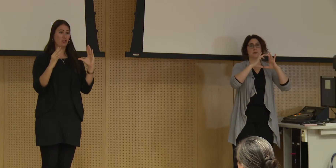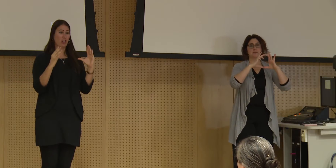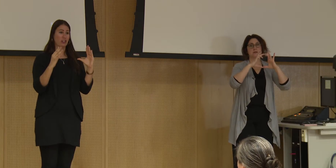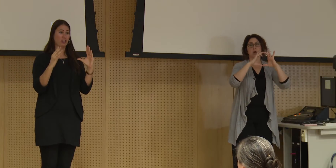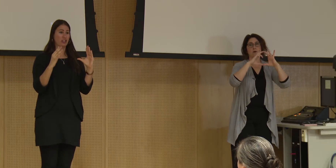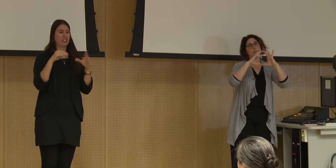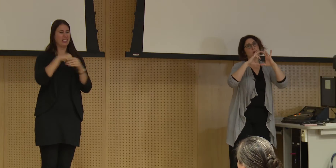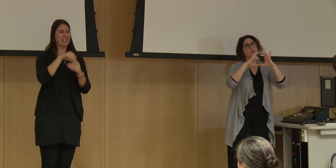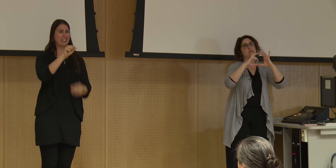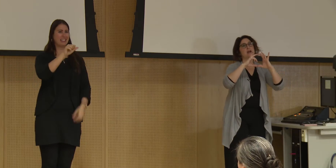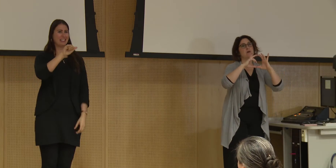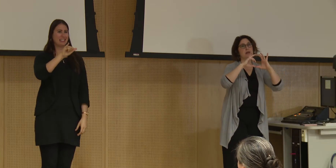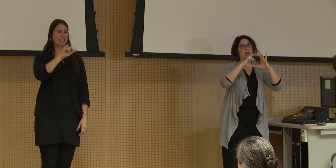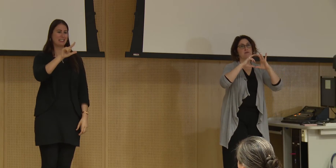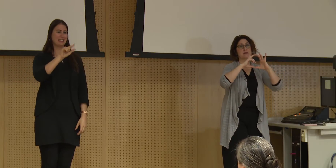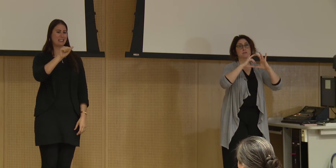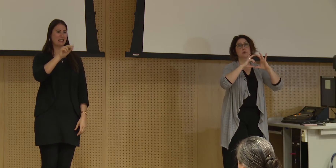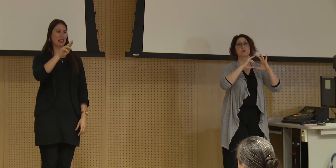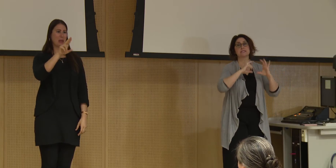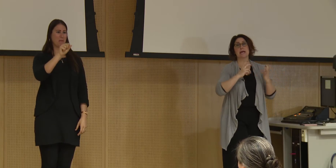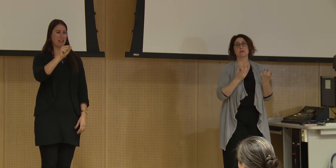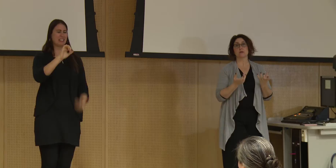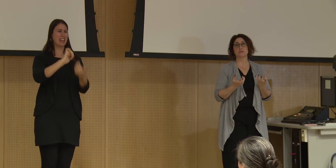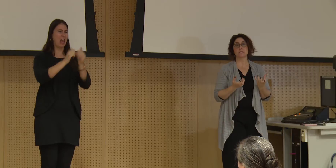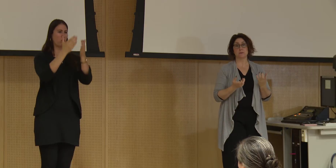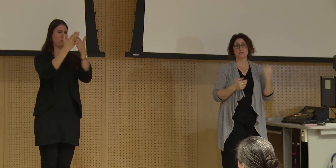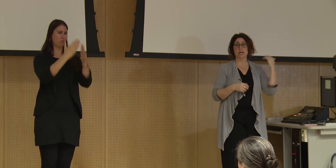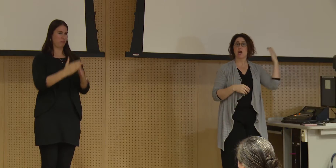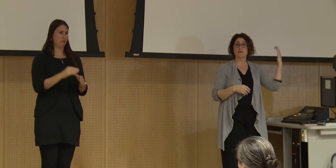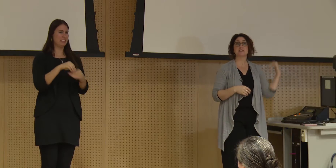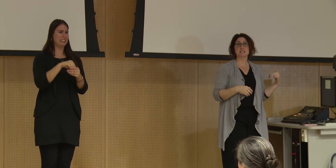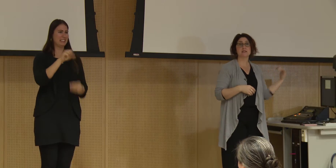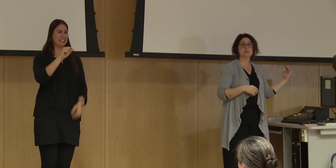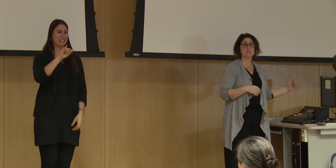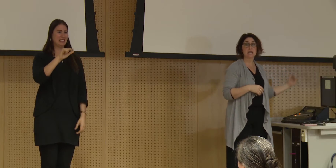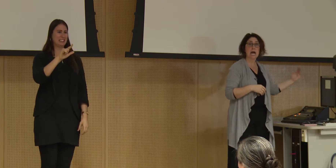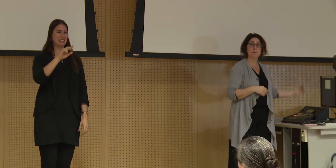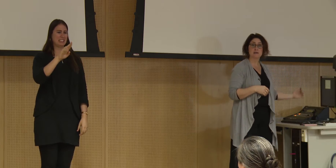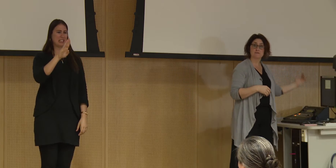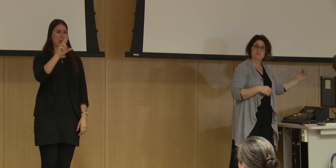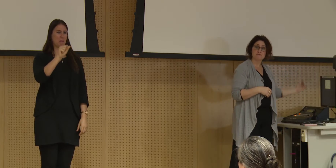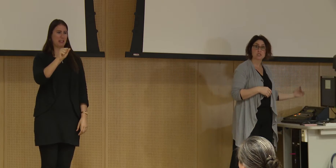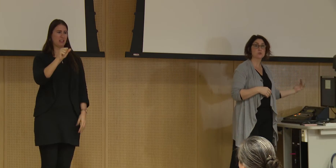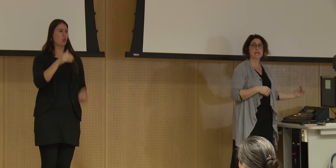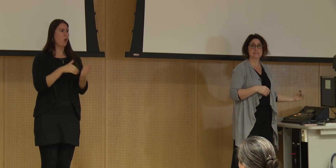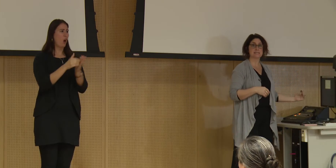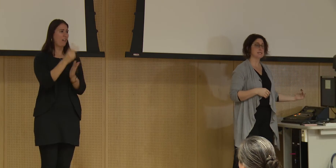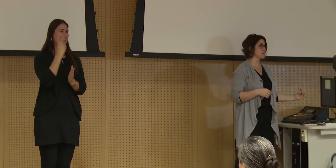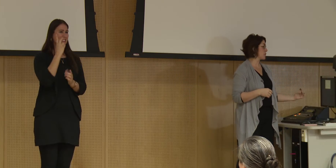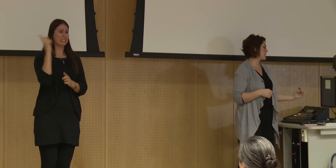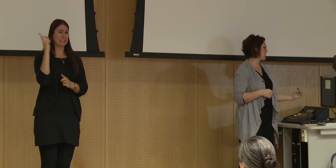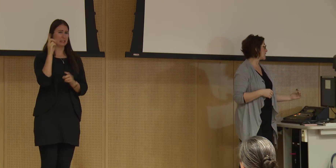a component of how they have things broken down in their syllabus. I often see this as a common visual I see in a Gradebook